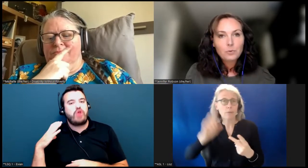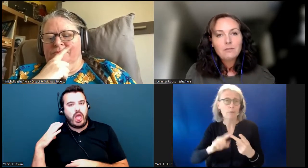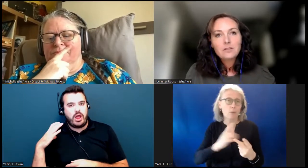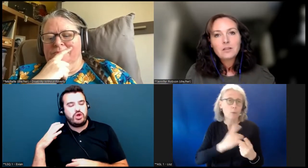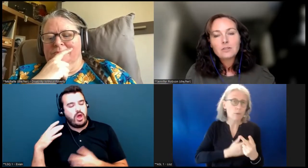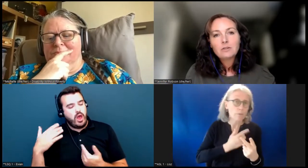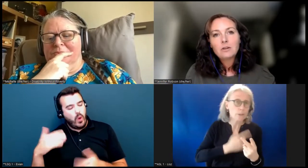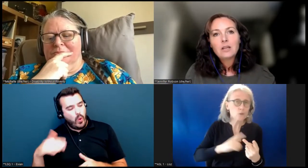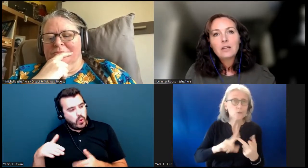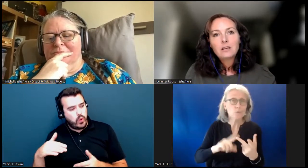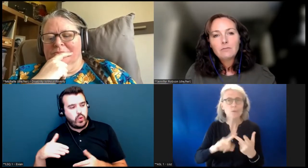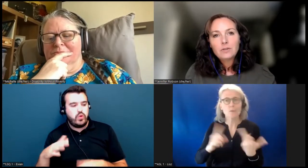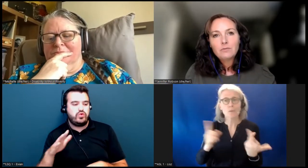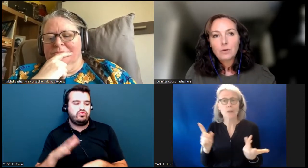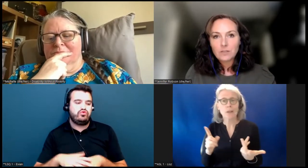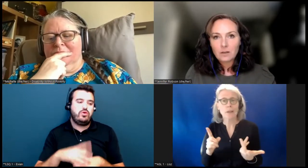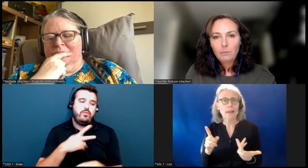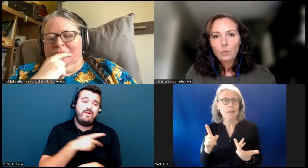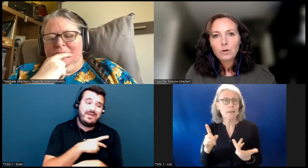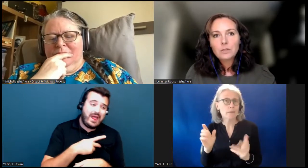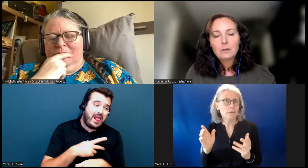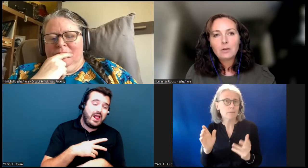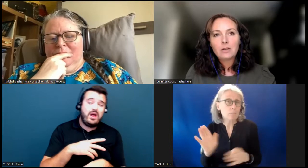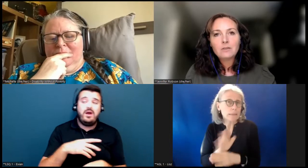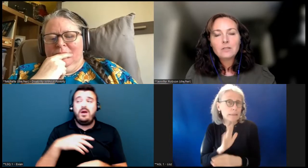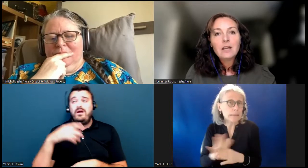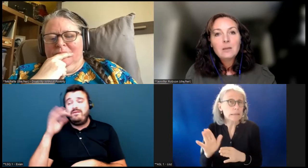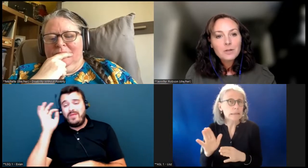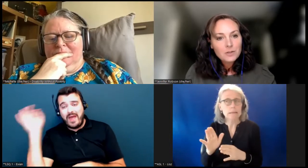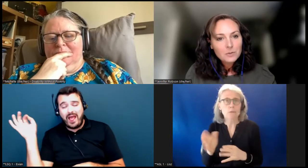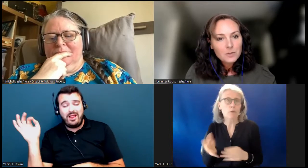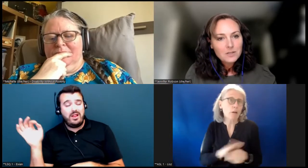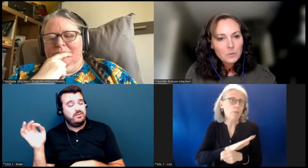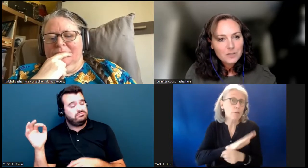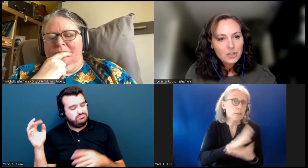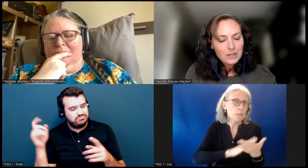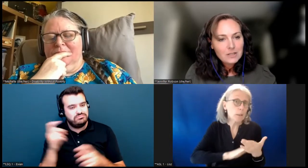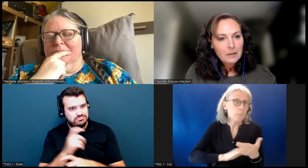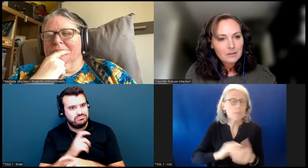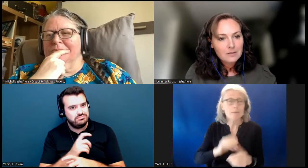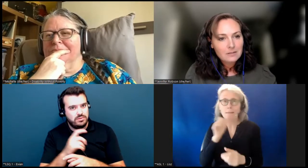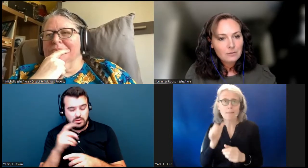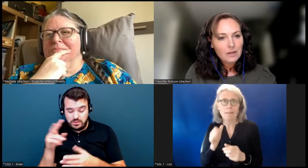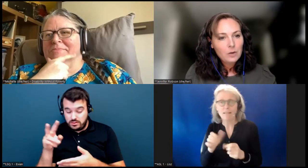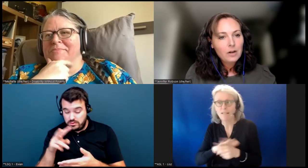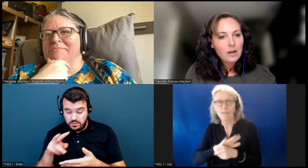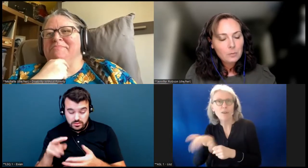PRIVATE SECTOR COVERAGE FOR SOME WORKERS BUT NOT OWES. IT IS ALSO A SWISS CHEESE. A NUMBER